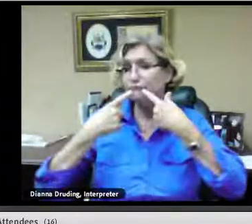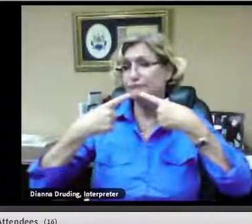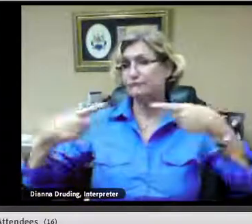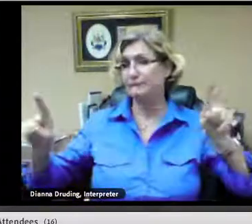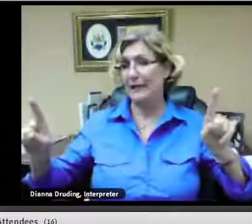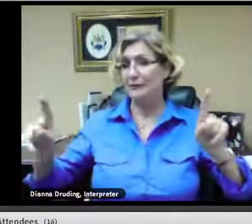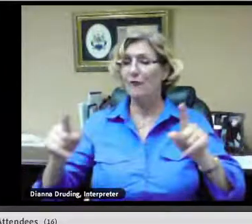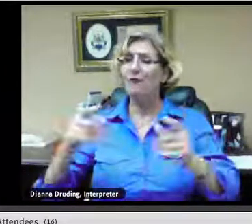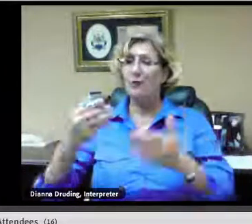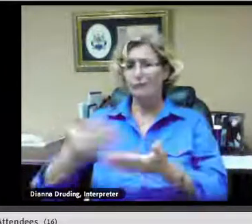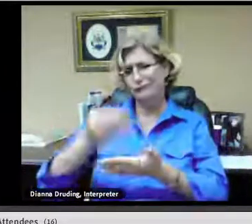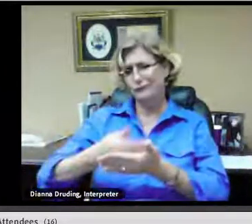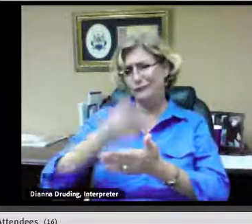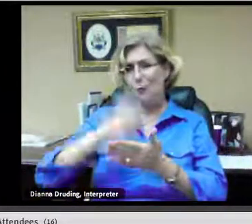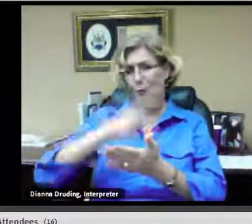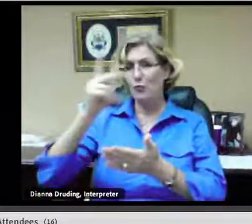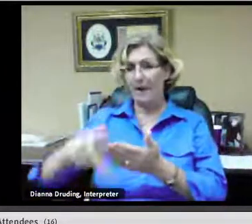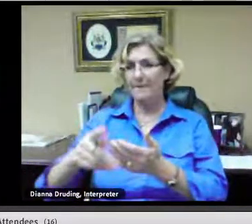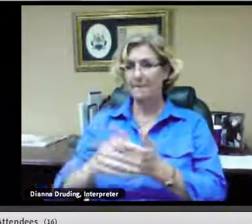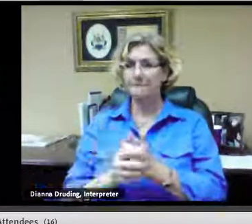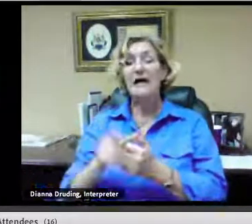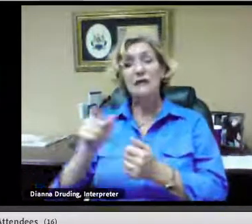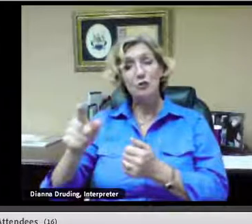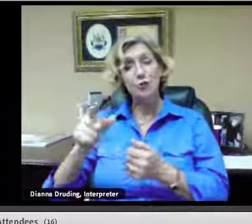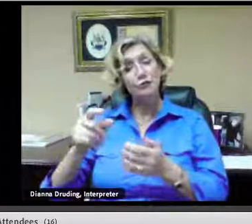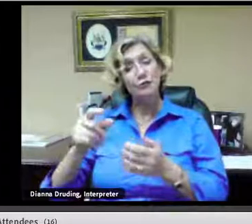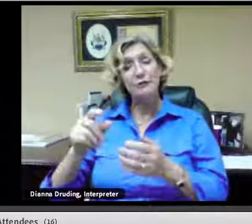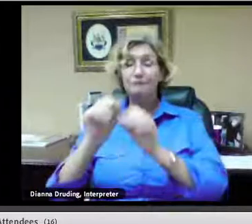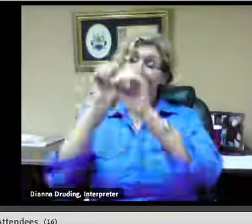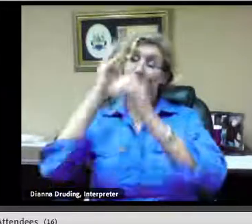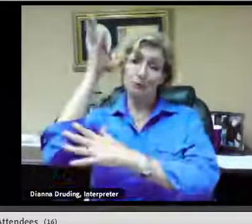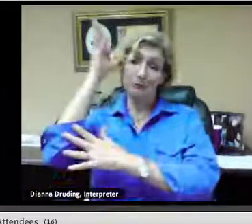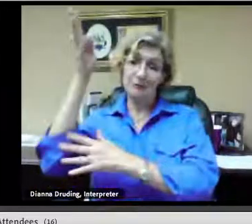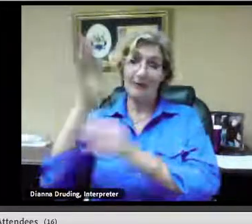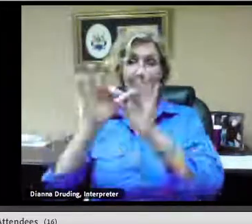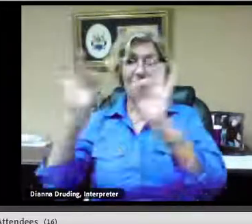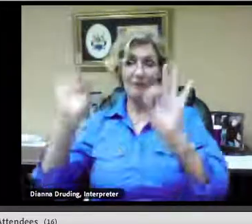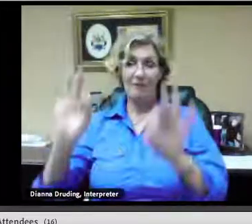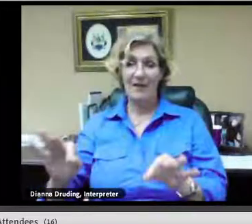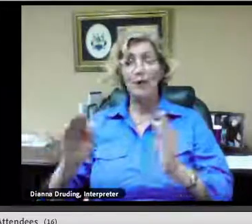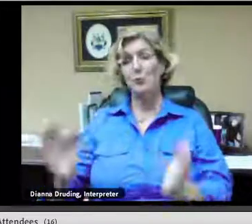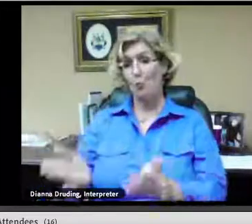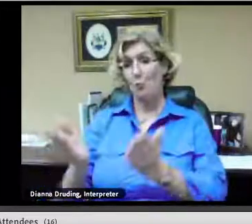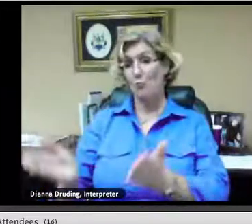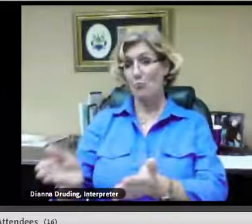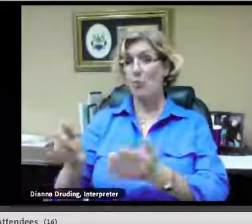So you've just created a flyer to promote a program or workshop. Think about it. Okay?